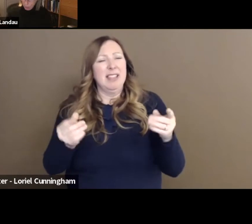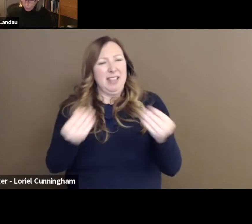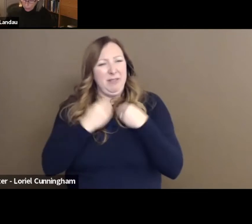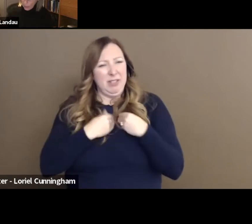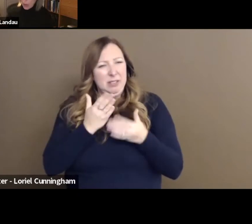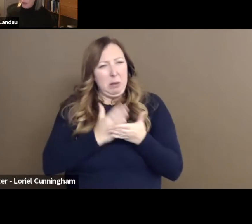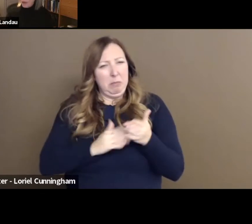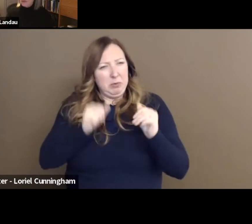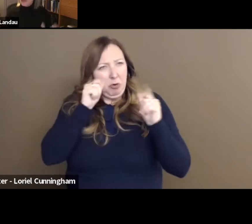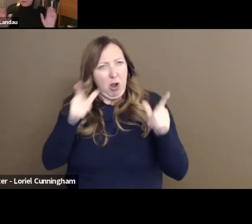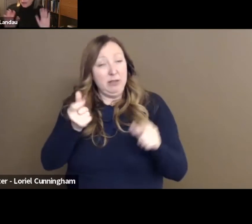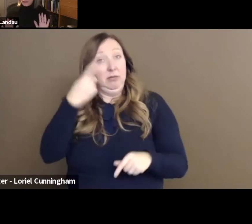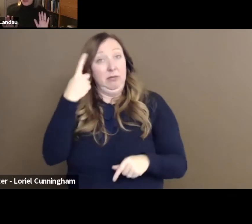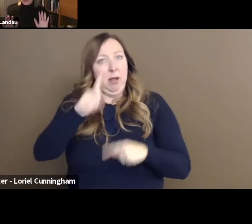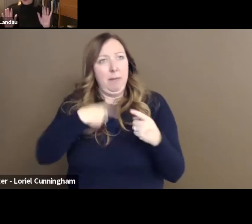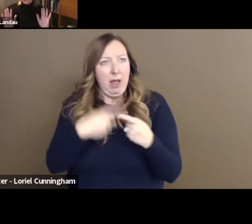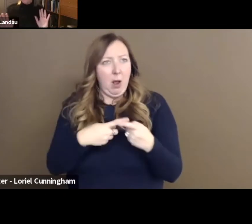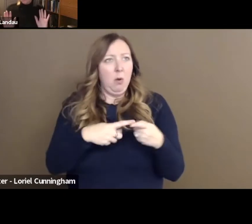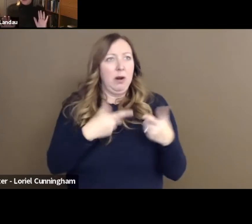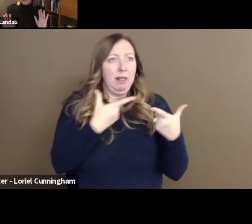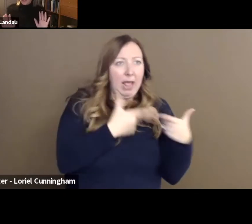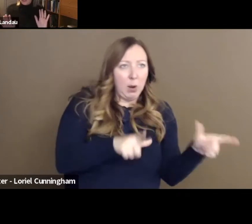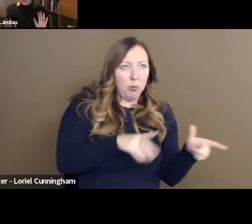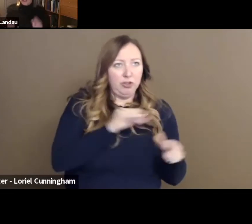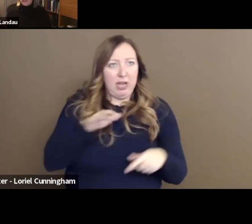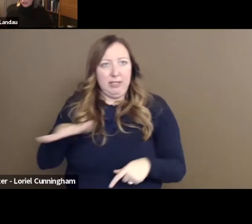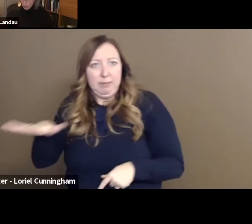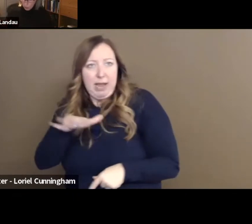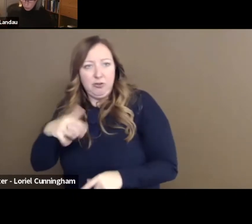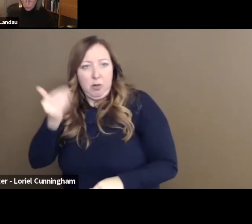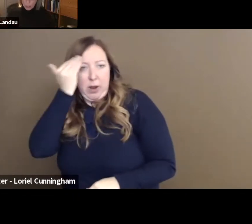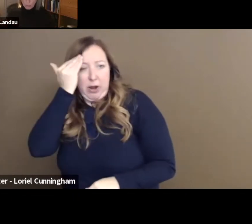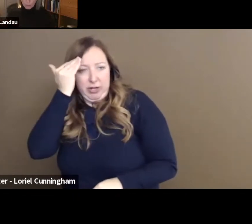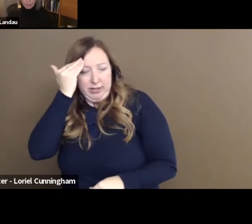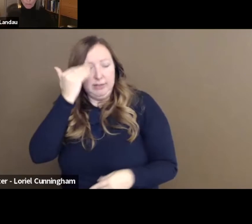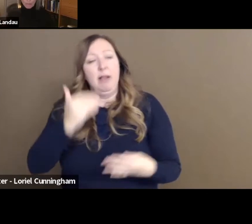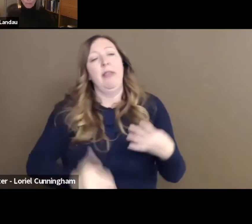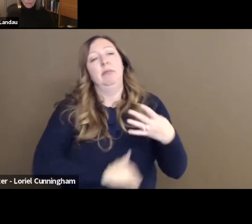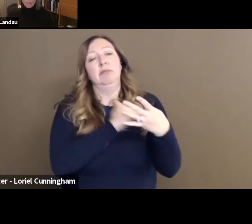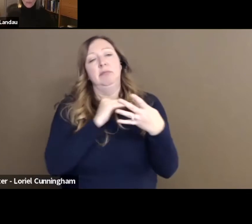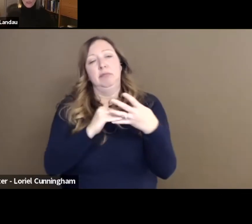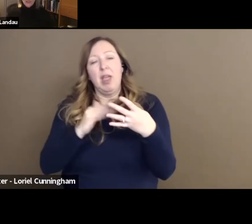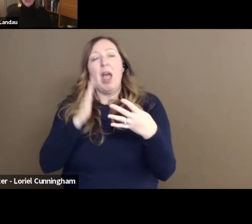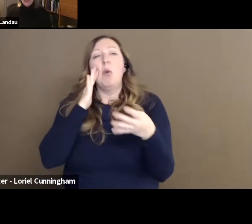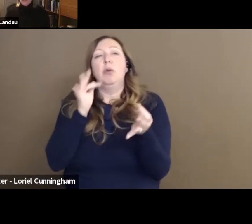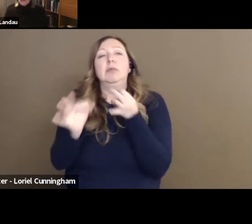finally i'm going to revisit this gene